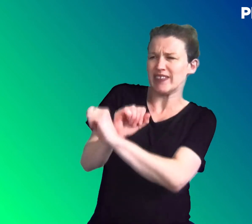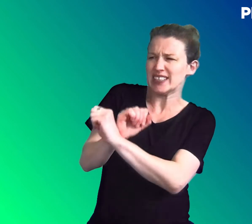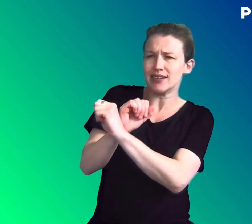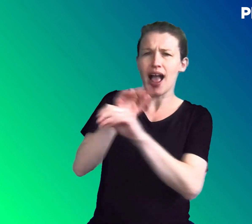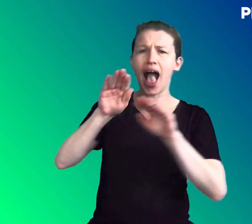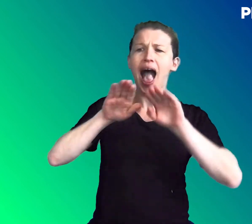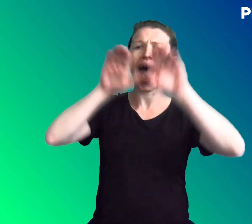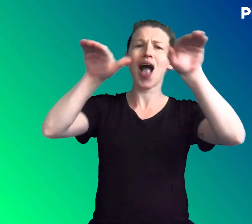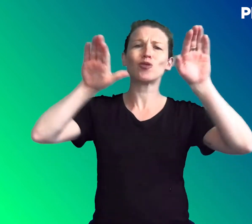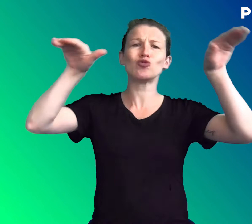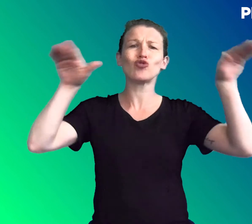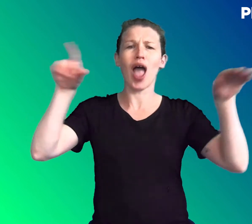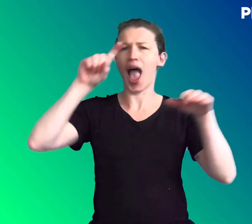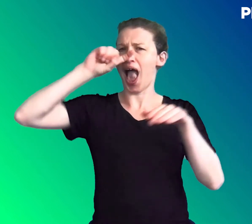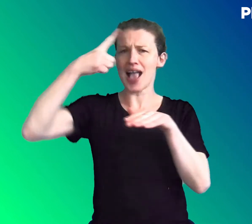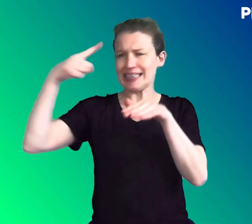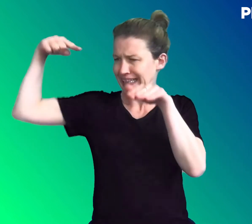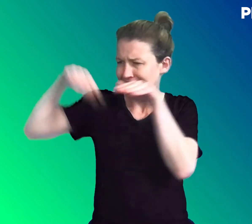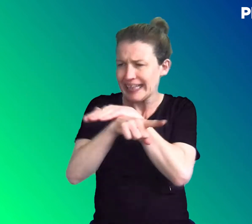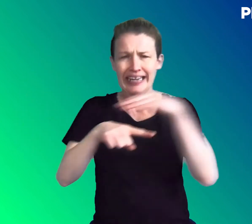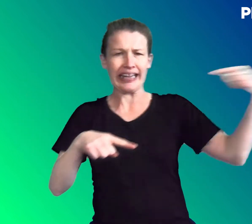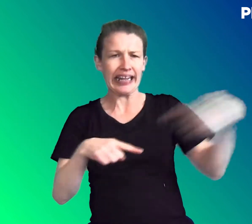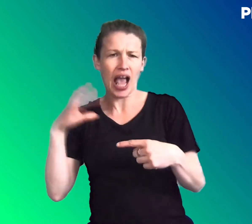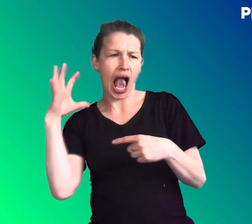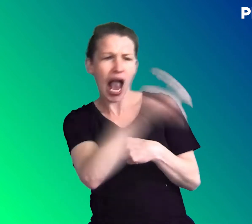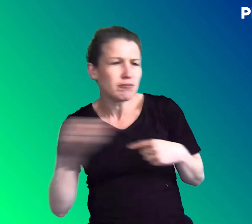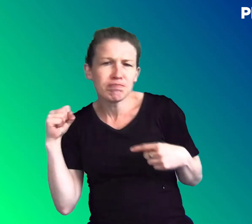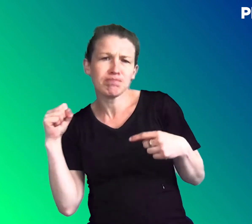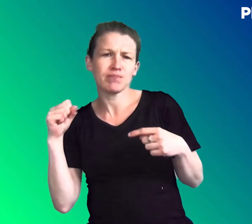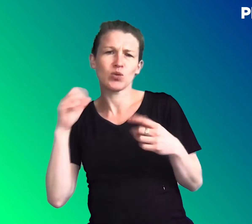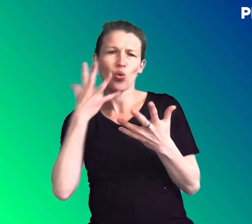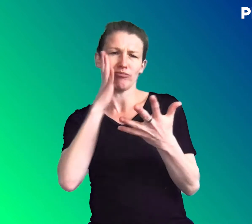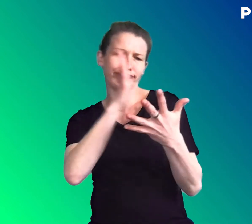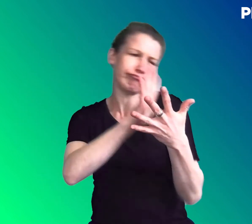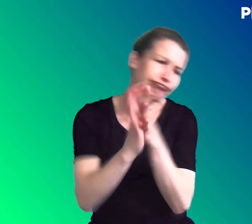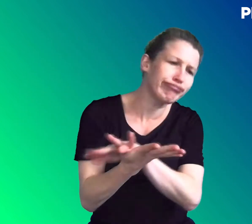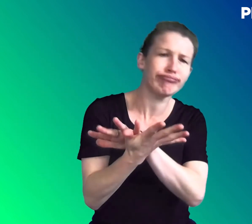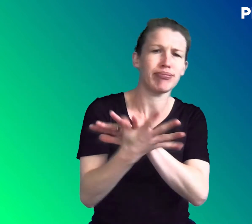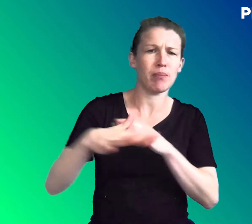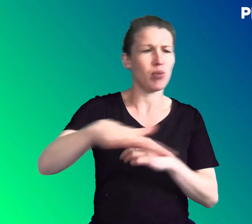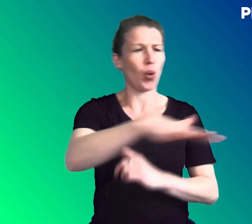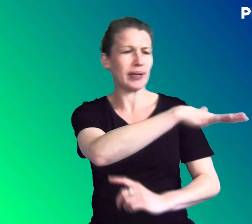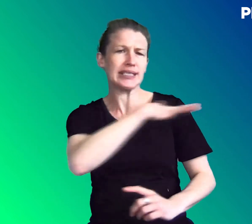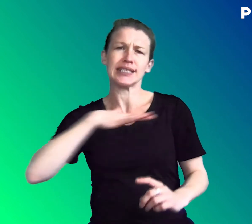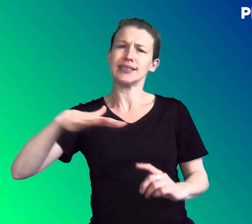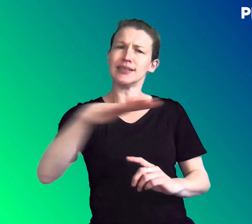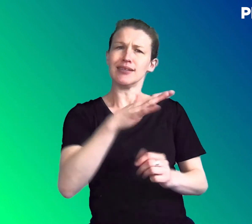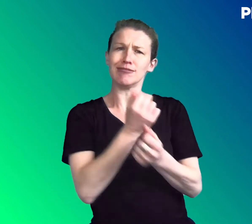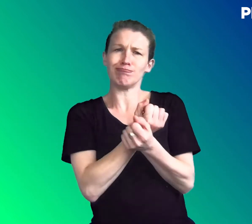to protect from outside predators and pests that cannot come in and eat the species